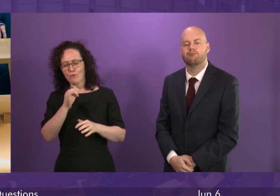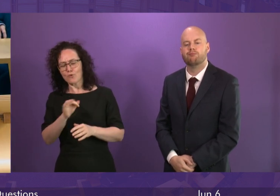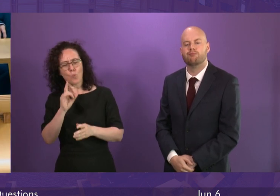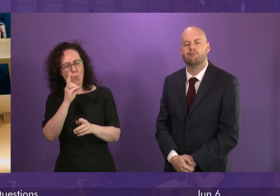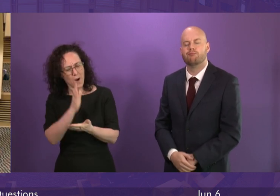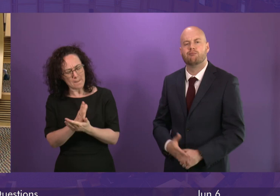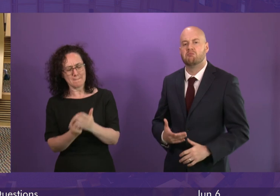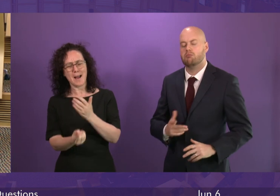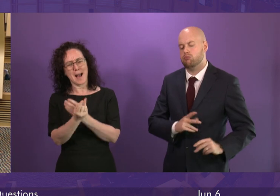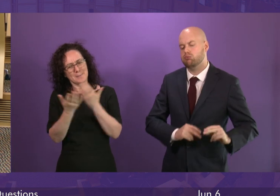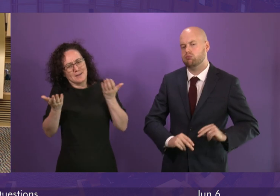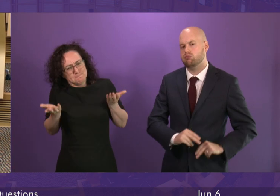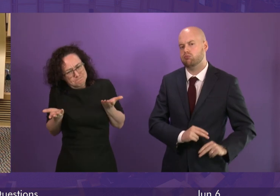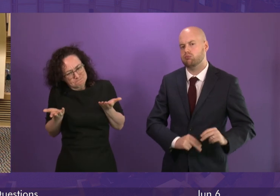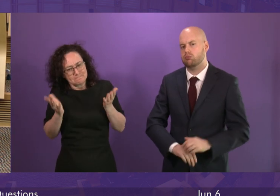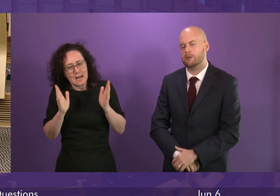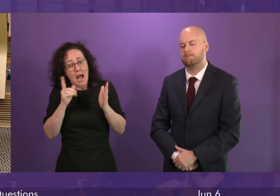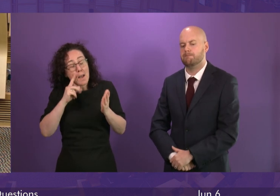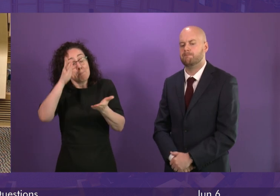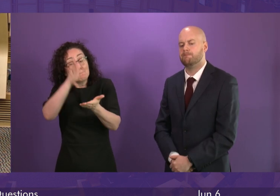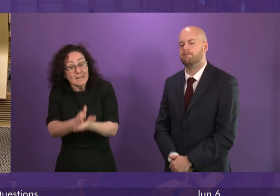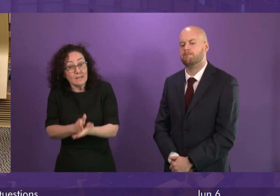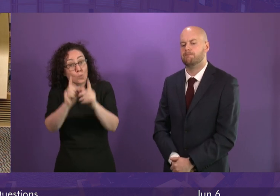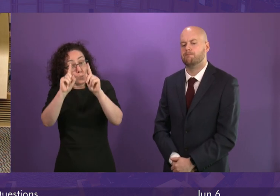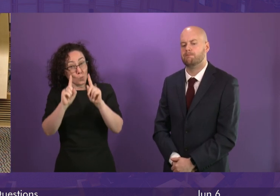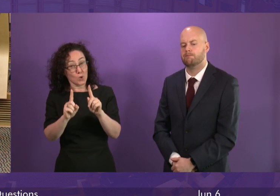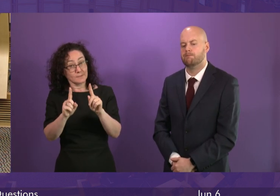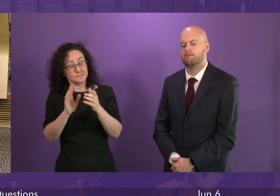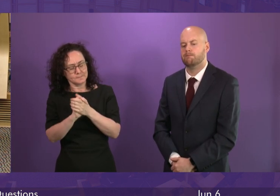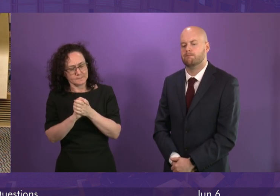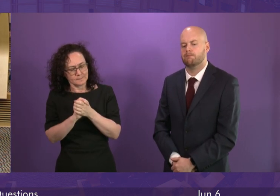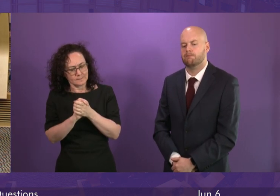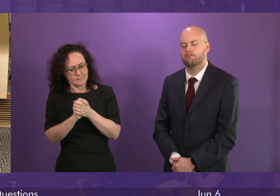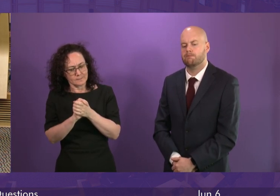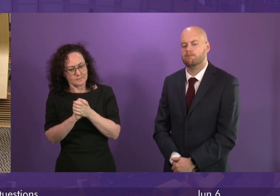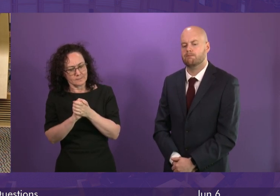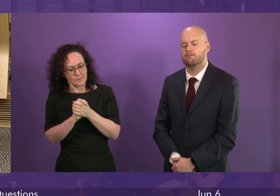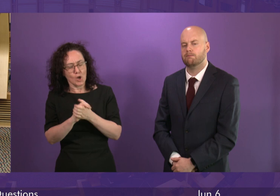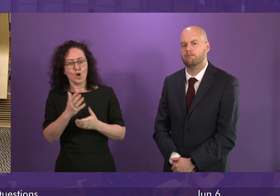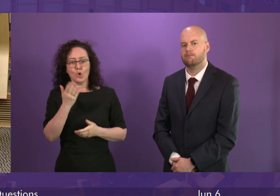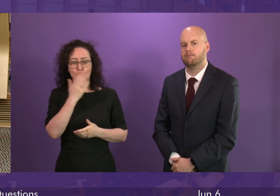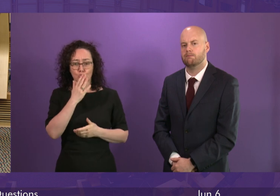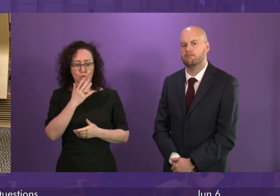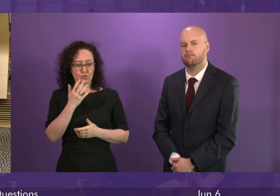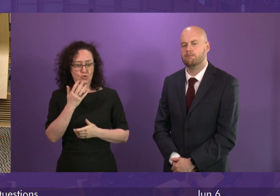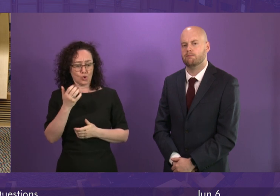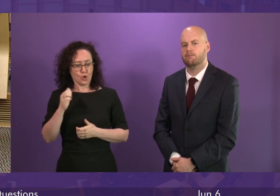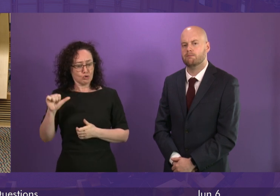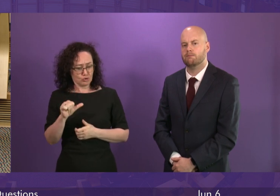position. I believe fundamentally in empowering the schools of Scotland to decide exactly